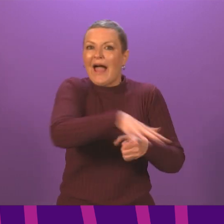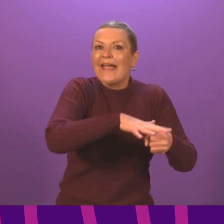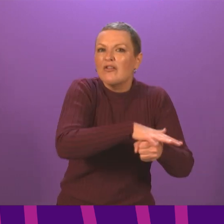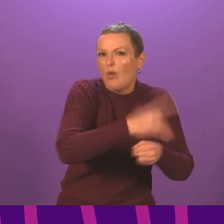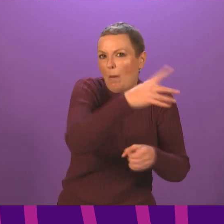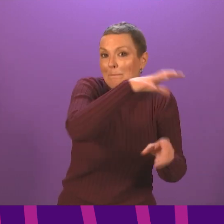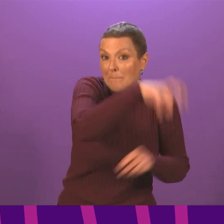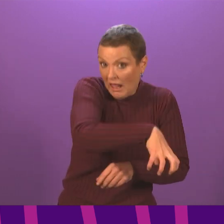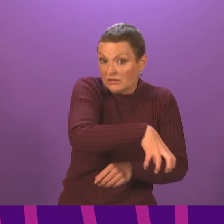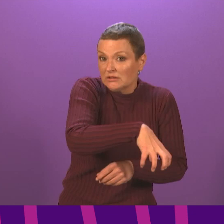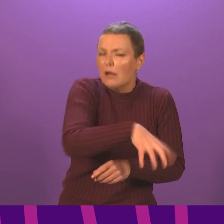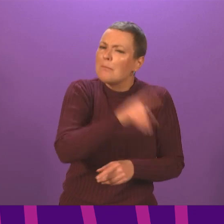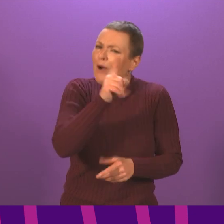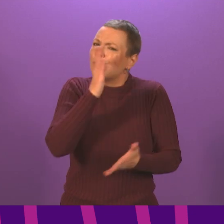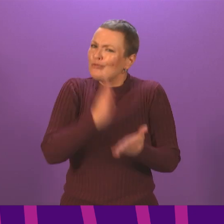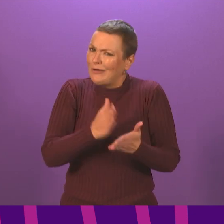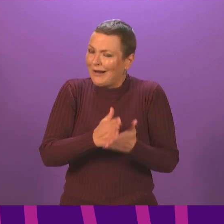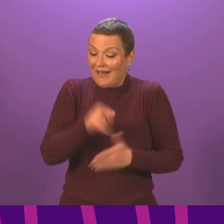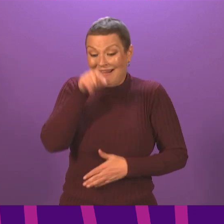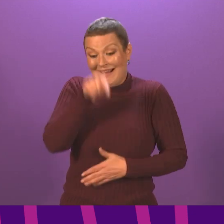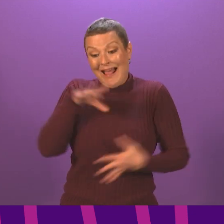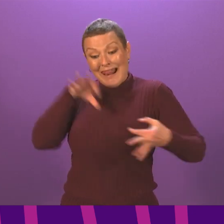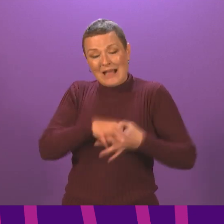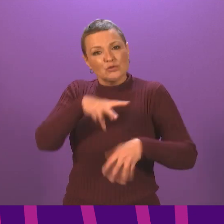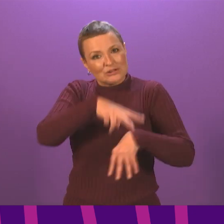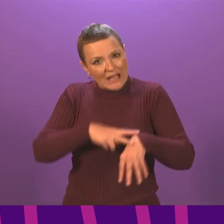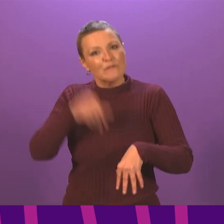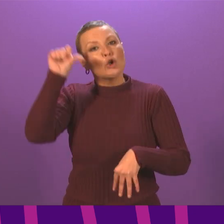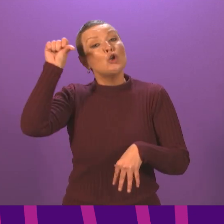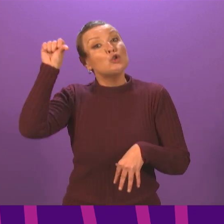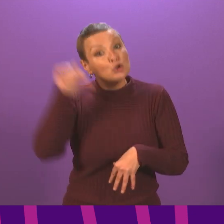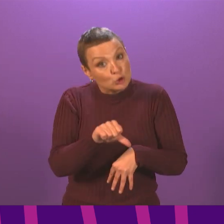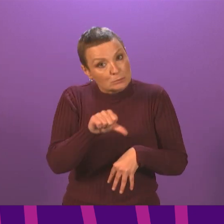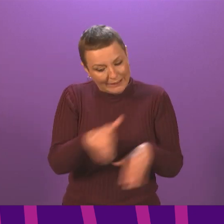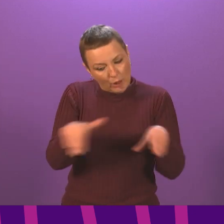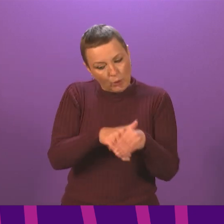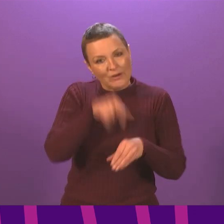needs to go to get it, but I am keen that it is part of the shift pattern and not something